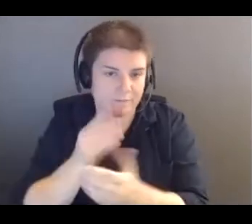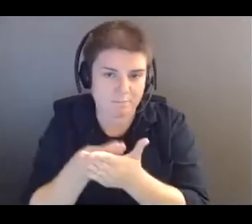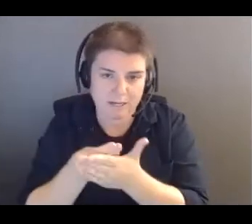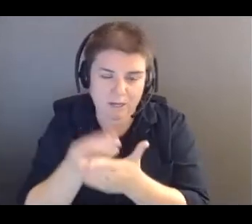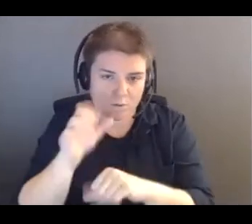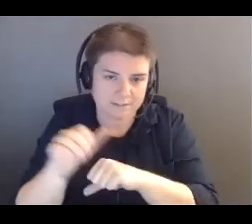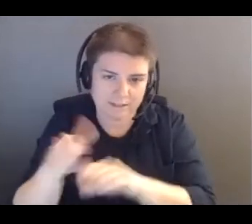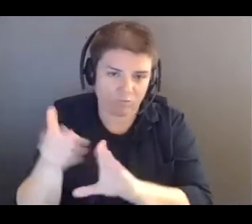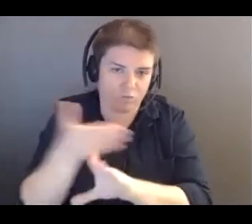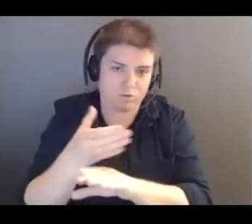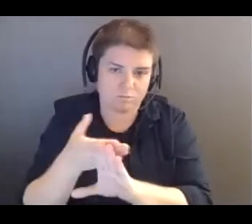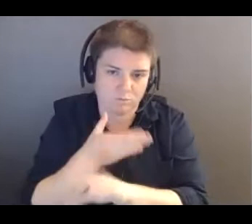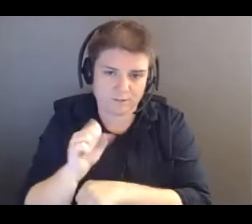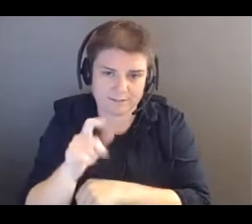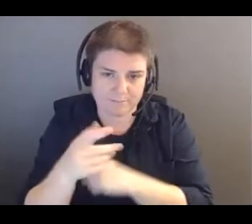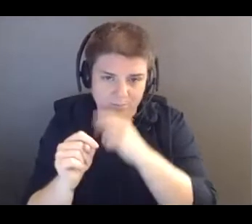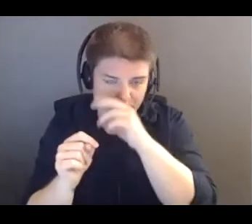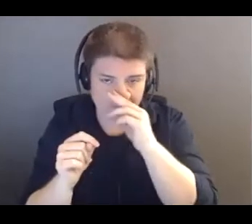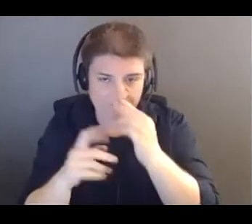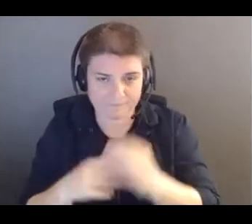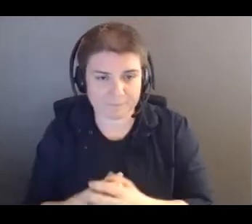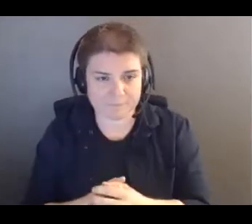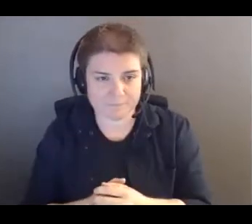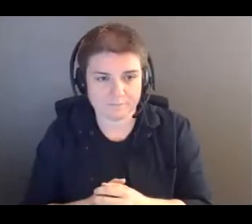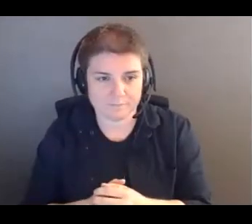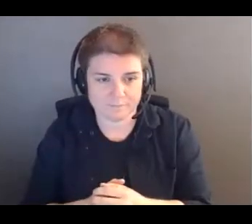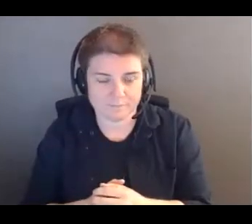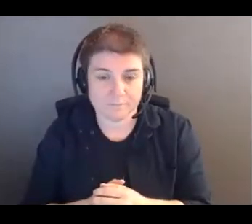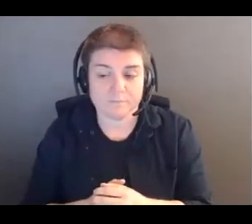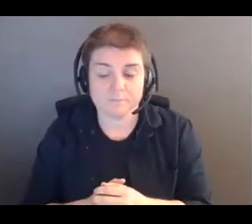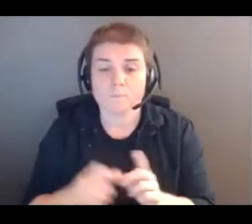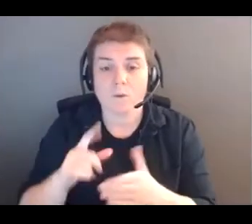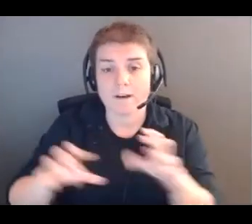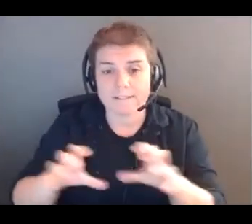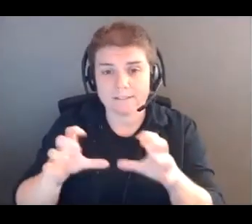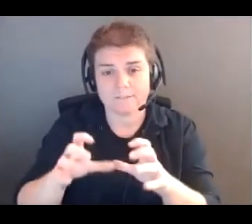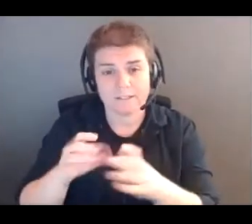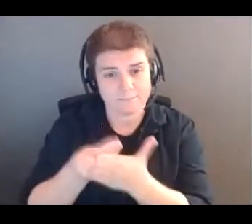earlier than that. Activities funded through this program must be complete by the end of